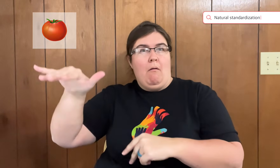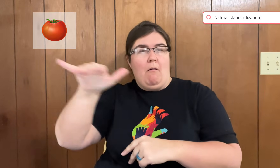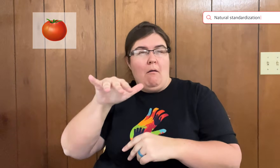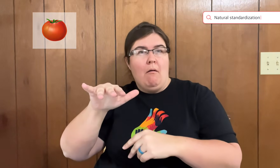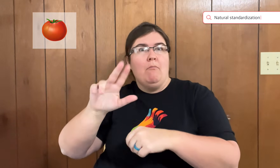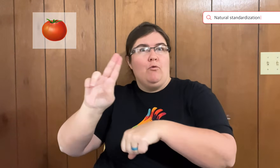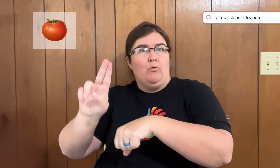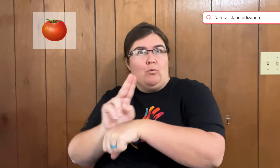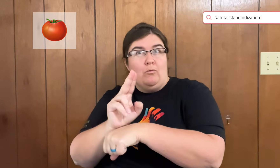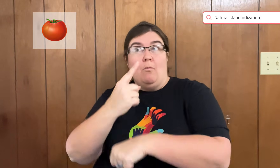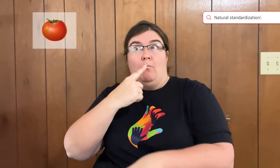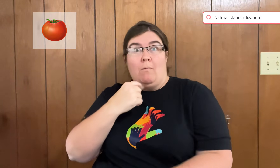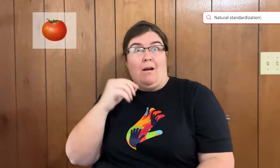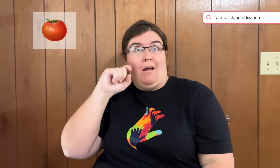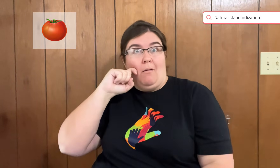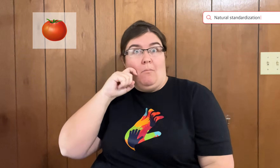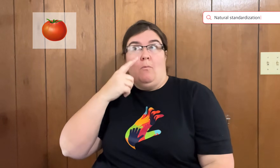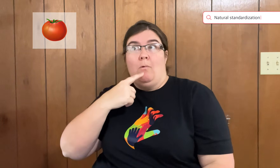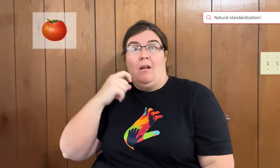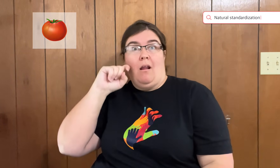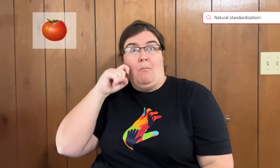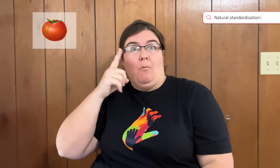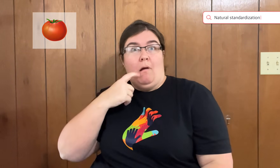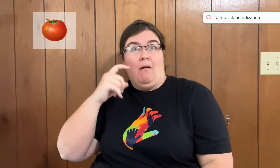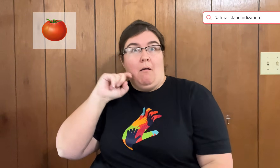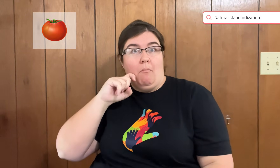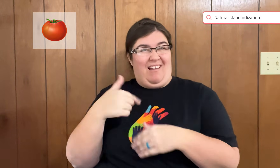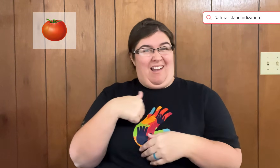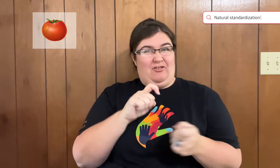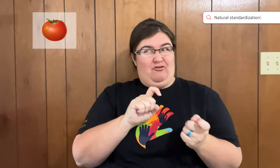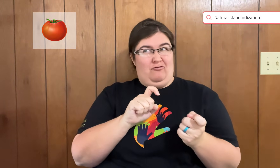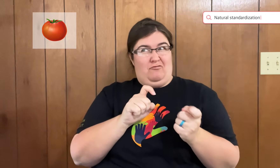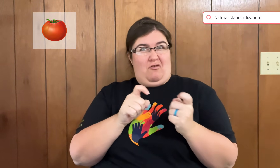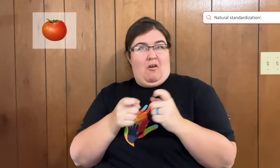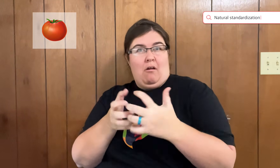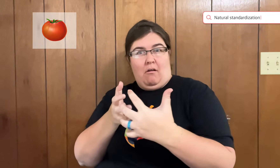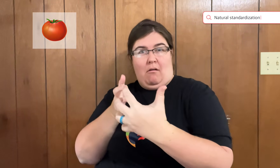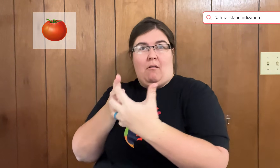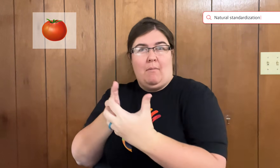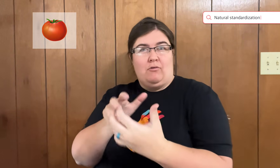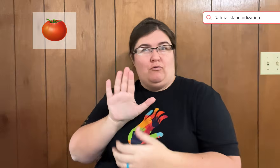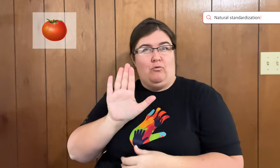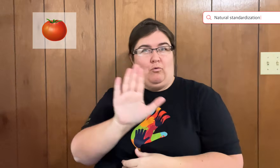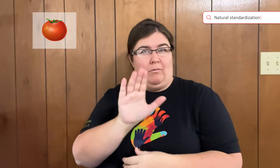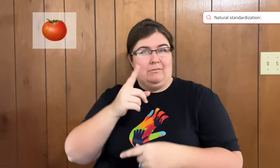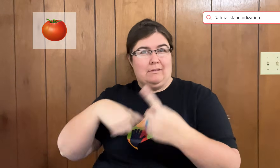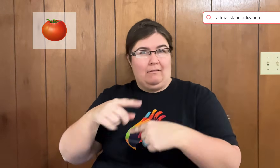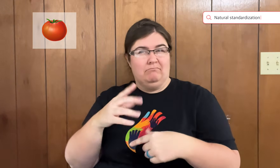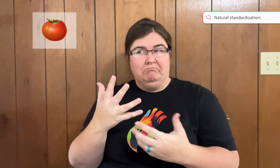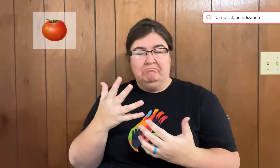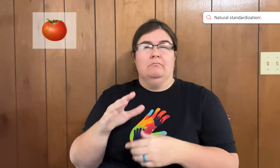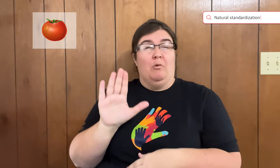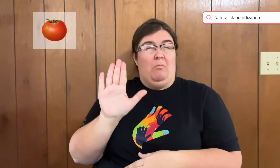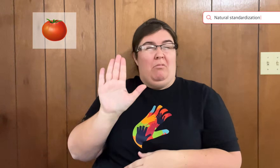people use "red apple," I'm probably going to change to adopt your sign.